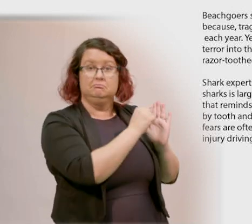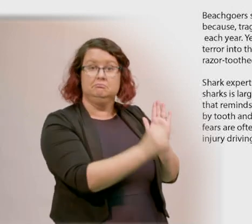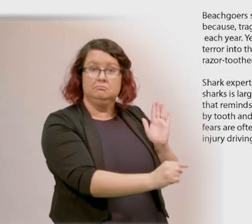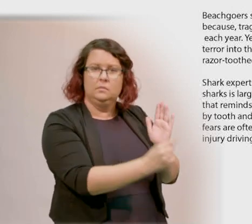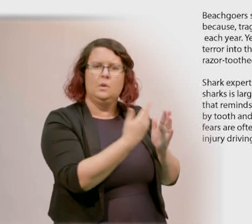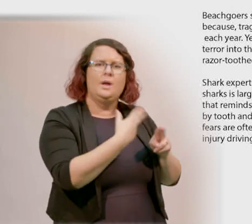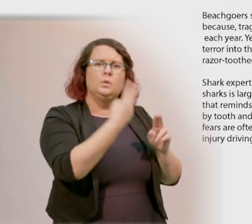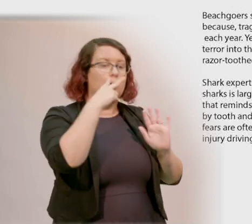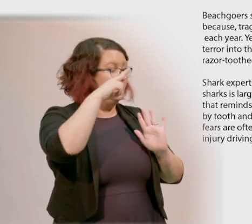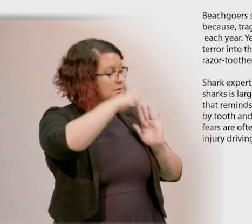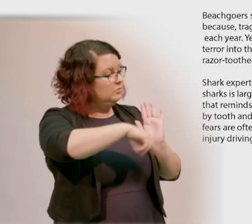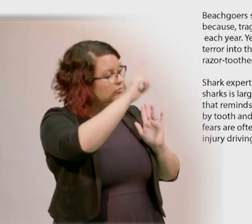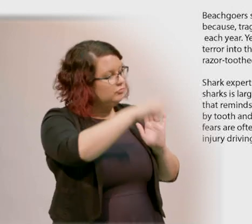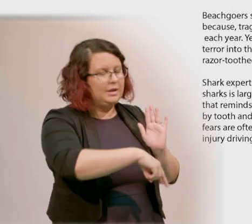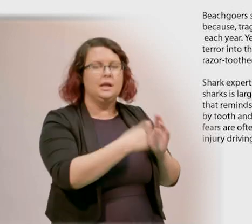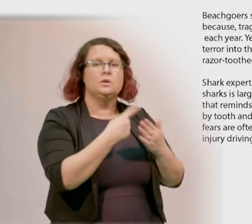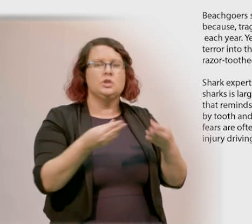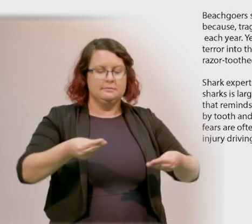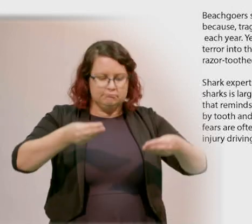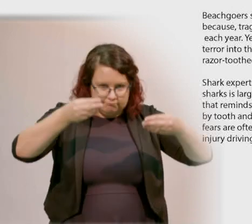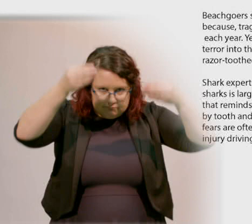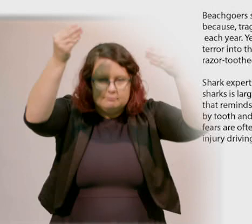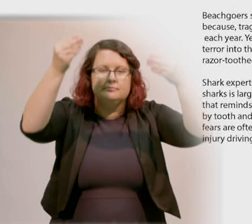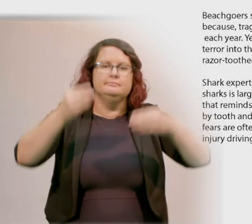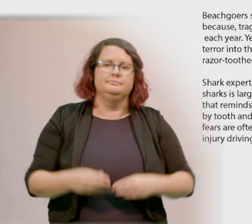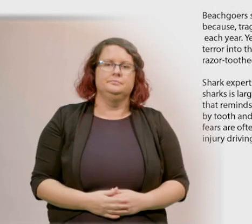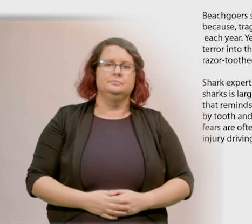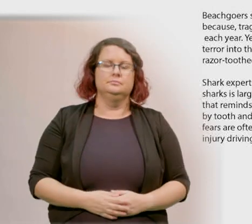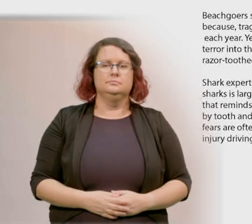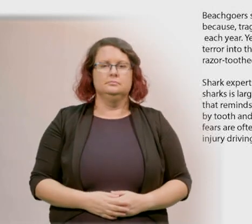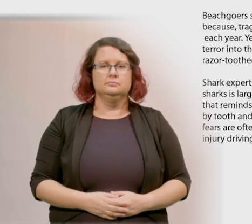When you skim, your eyes move quickly across the page.